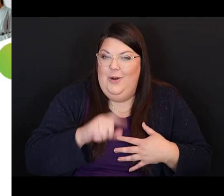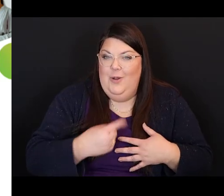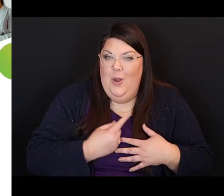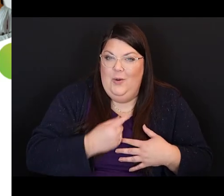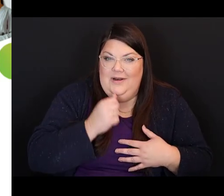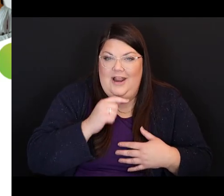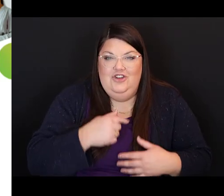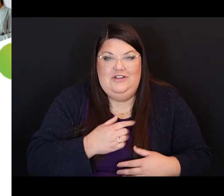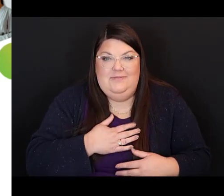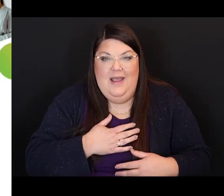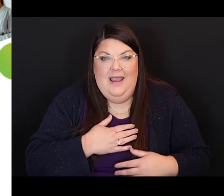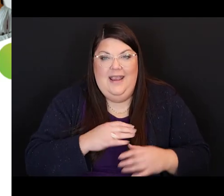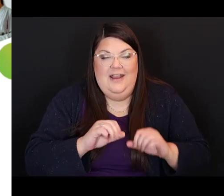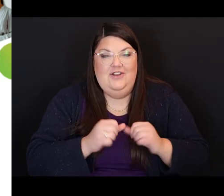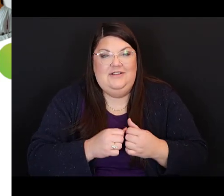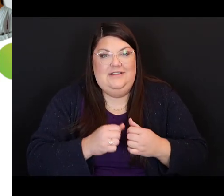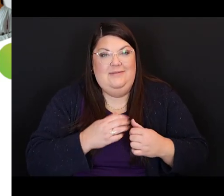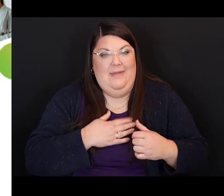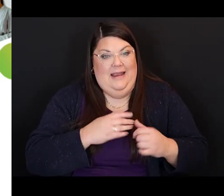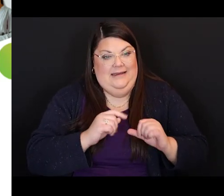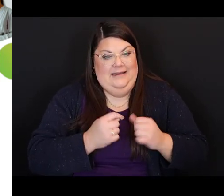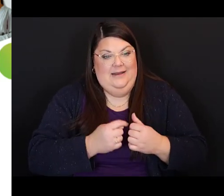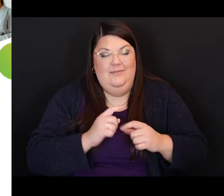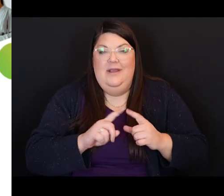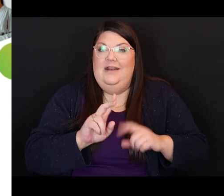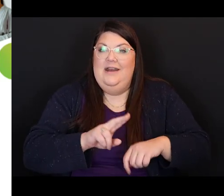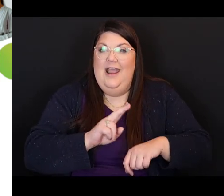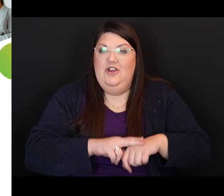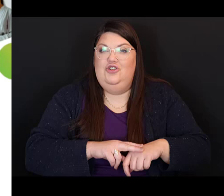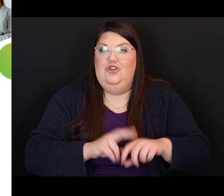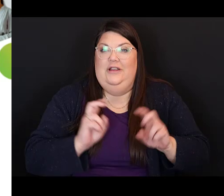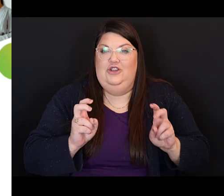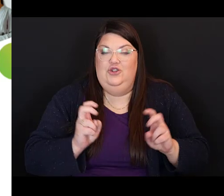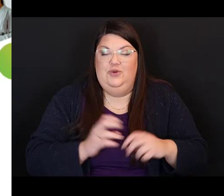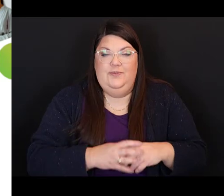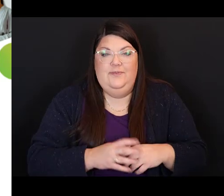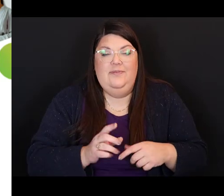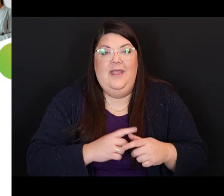not just my agency, it's not just my team. That this is a national issue. And then